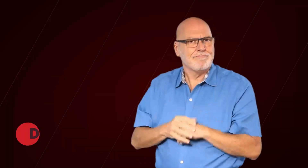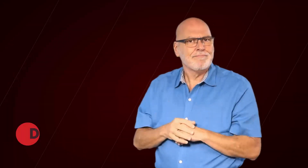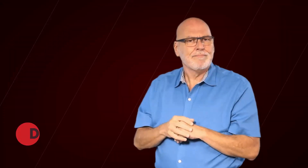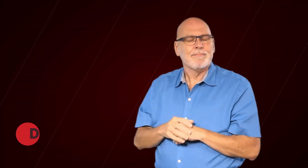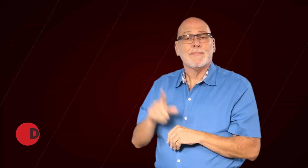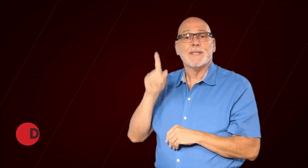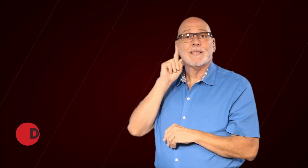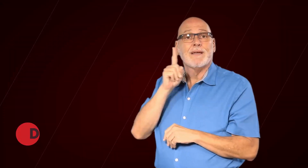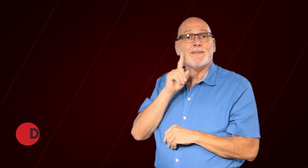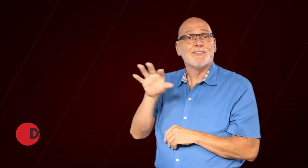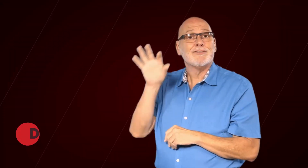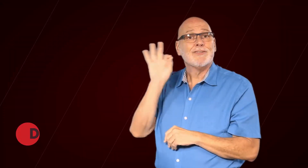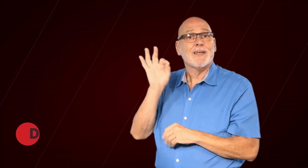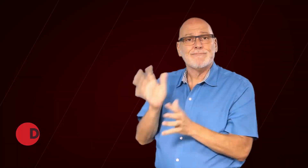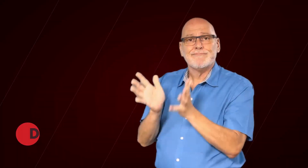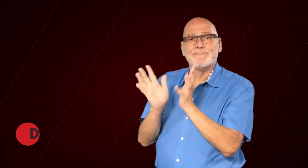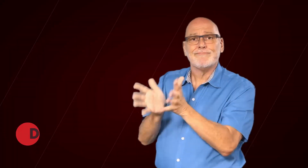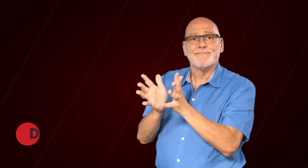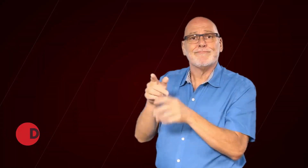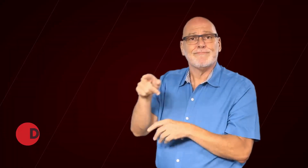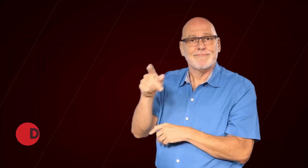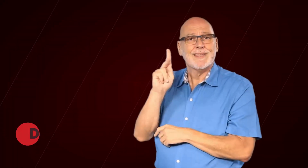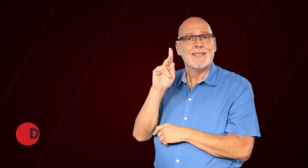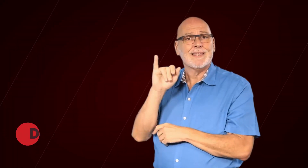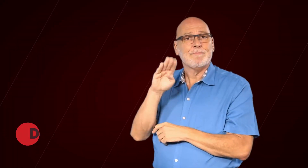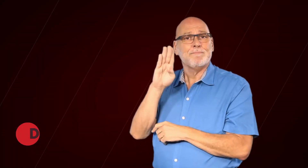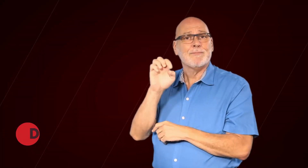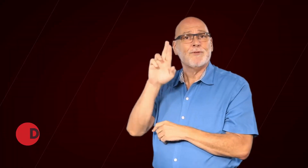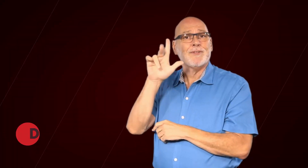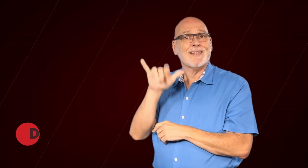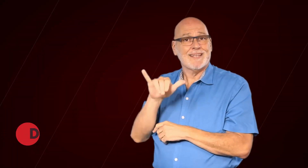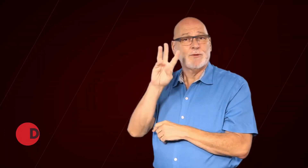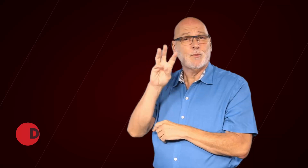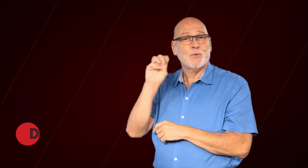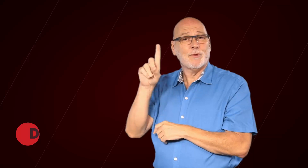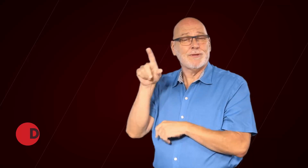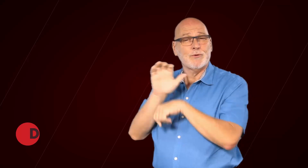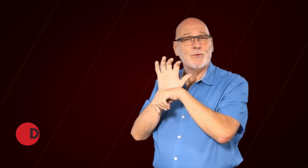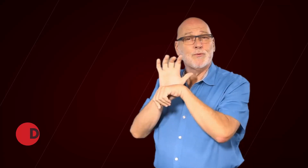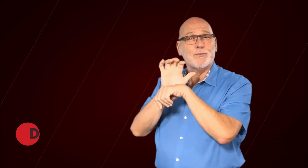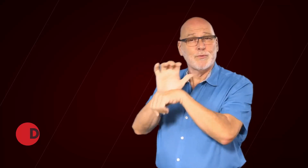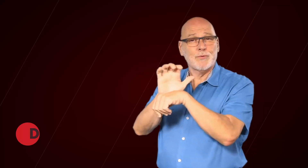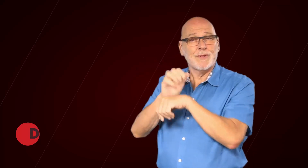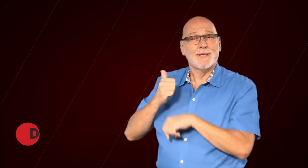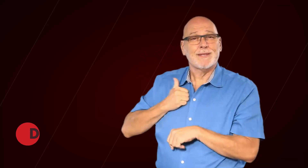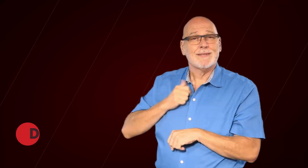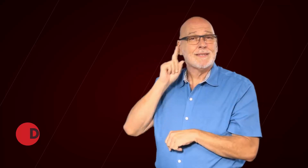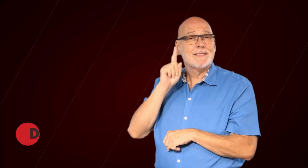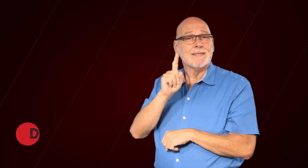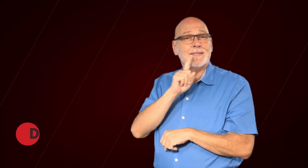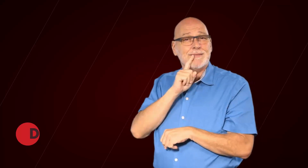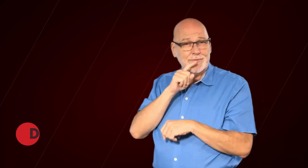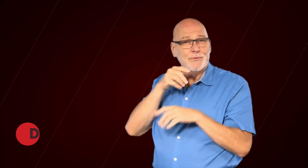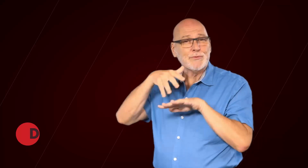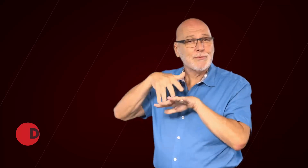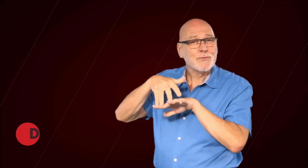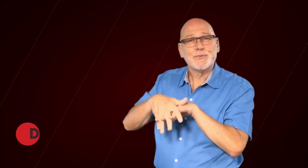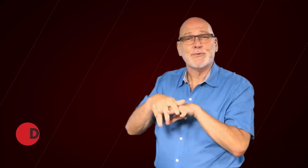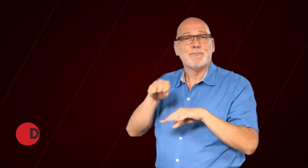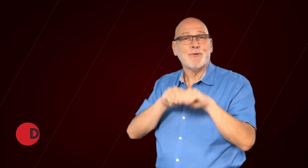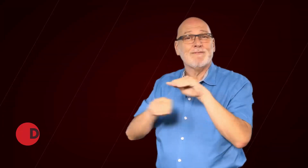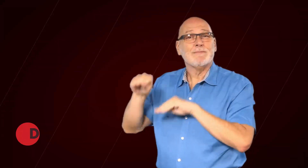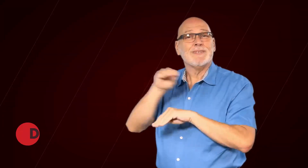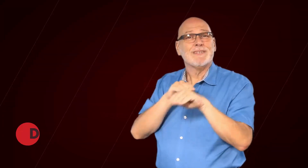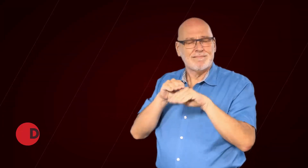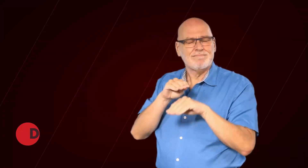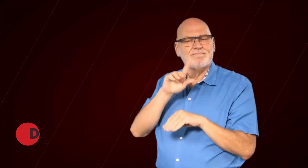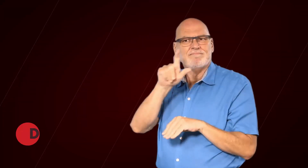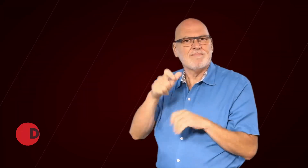DeafDots asked Kimberly Wood of Canada Deaf Grassroots Movement, CDGM